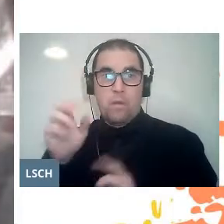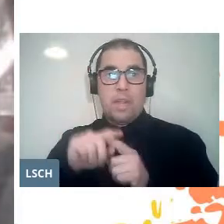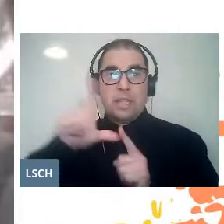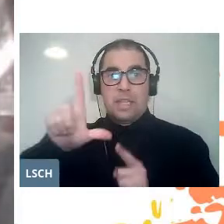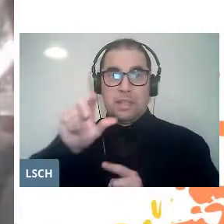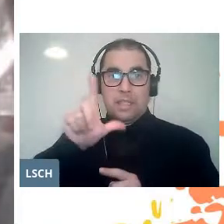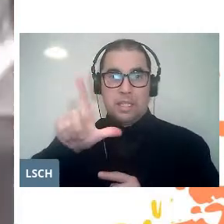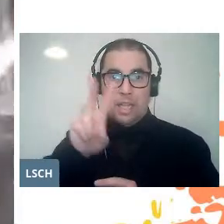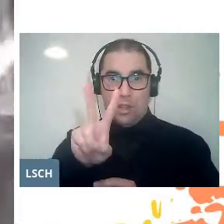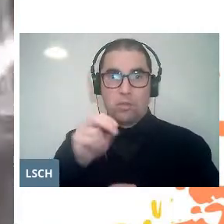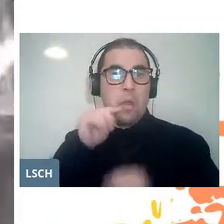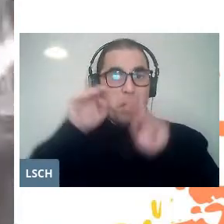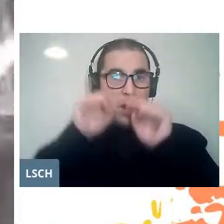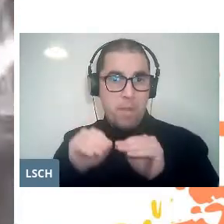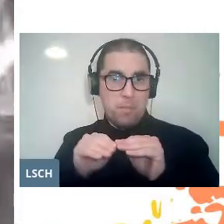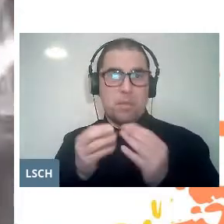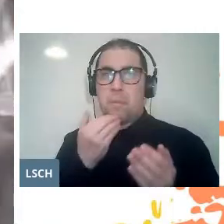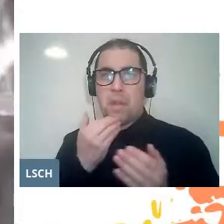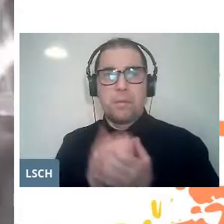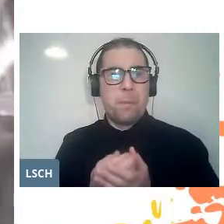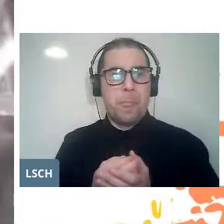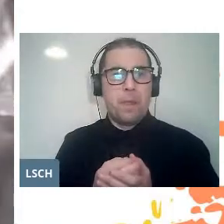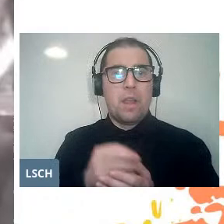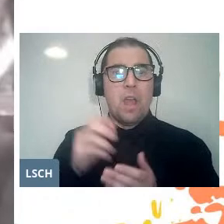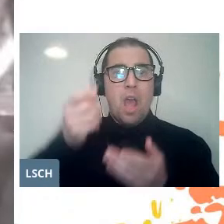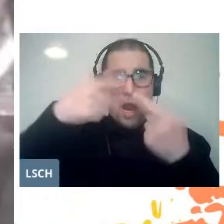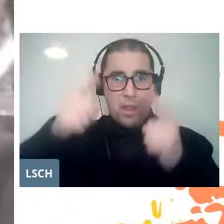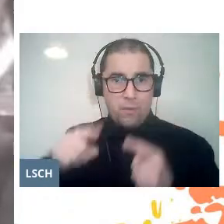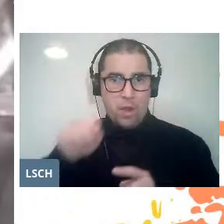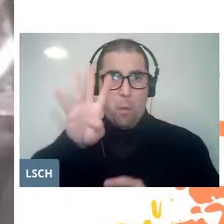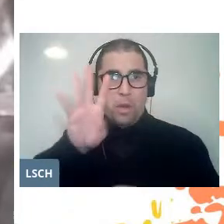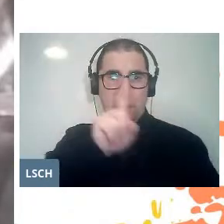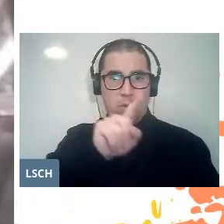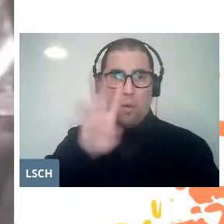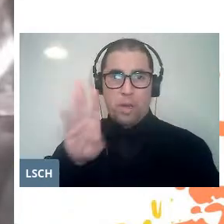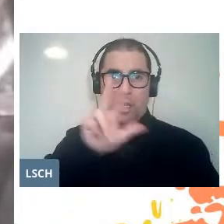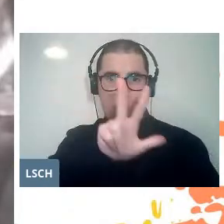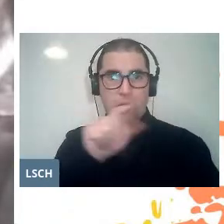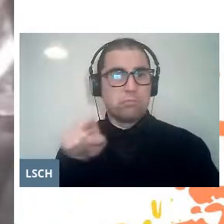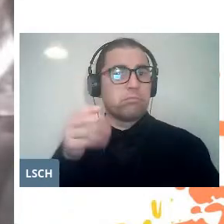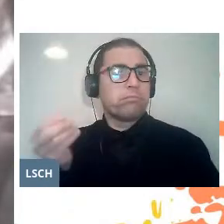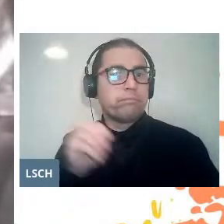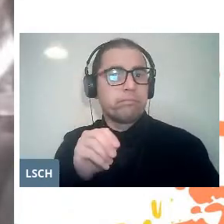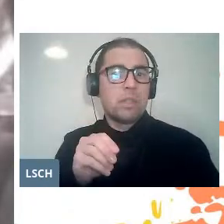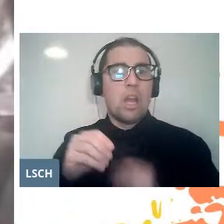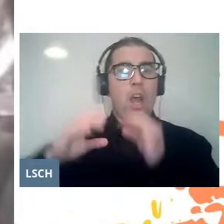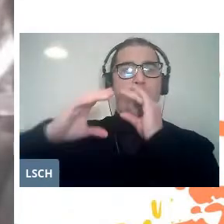Similarly, in symphonies 41 and 48 we find trumpets and timpani.